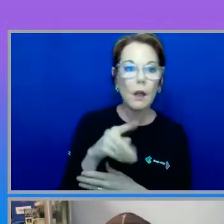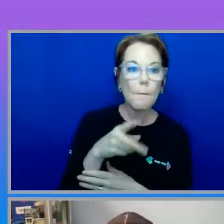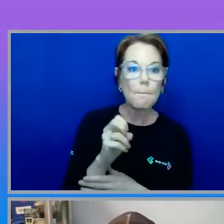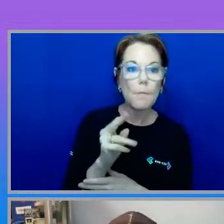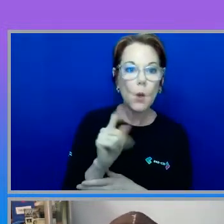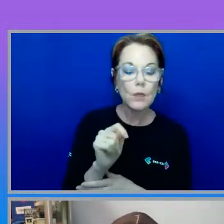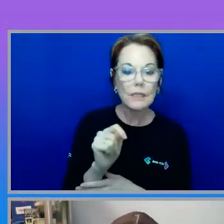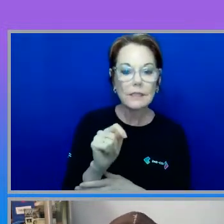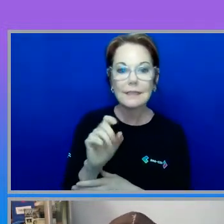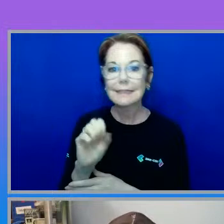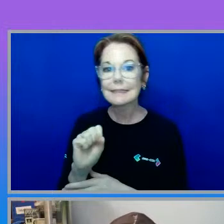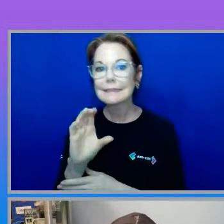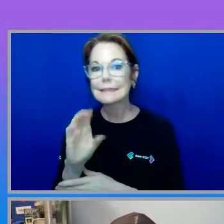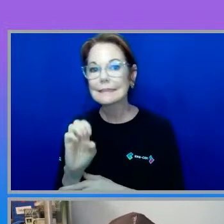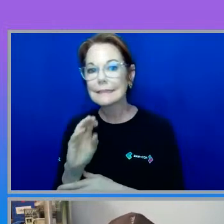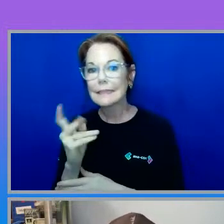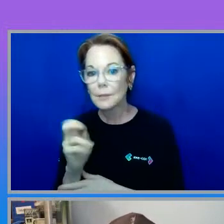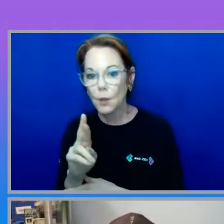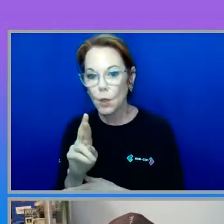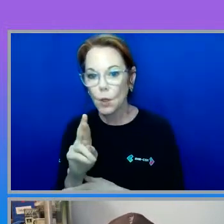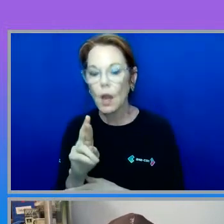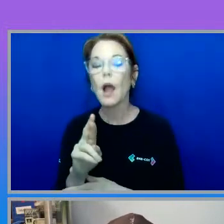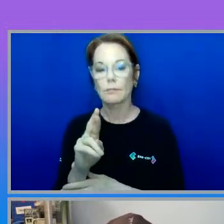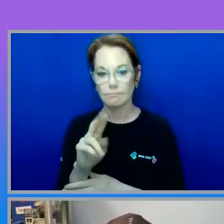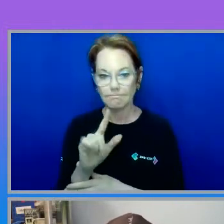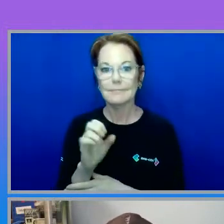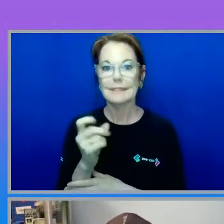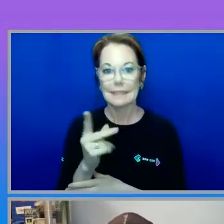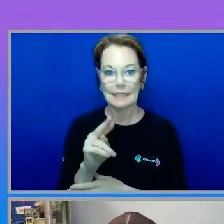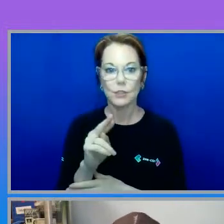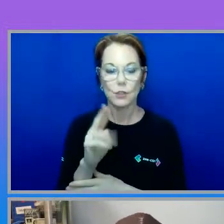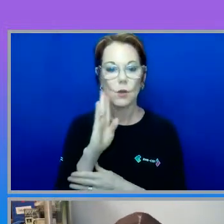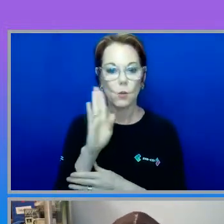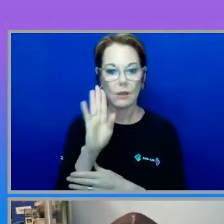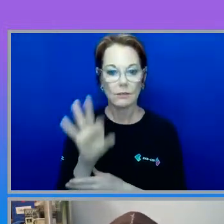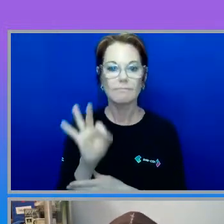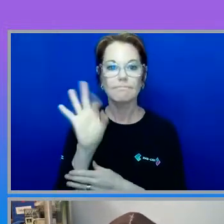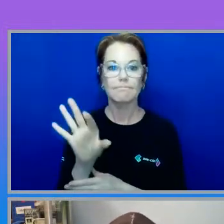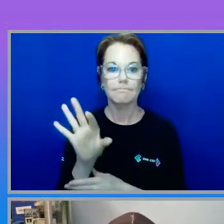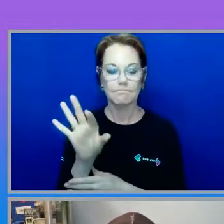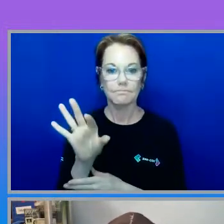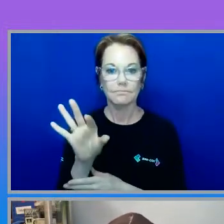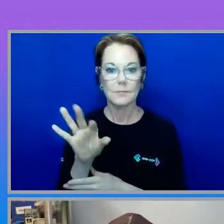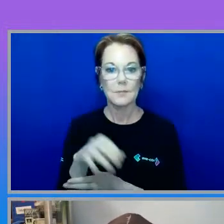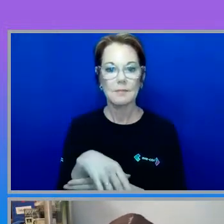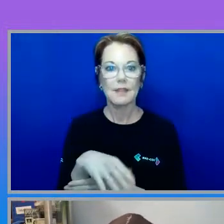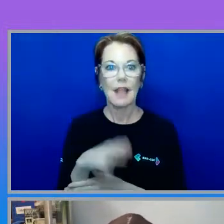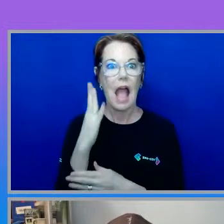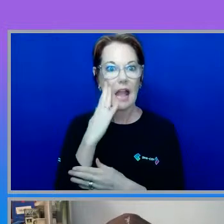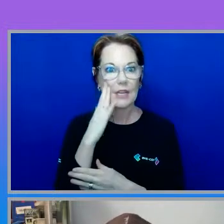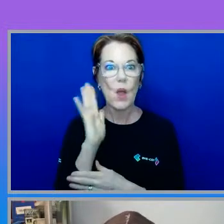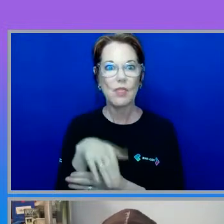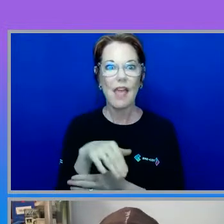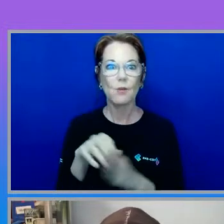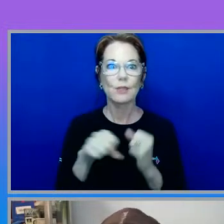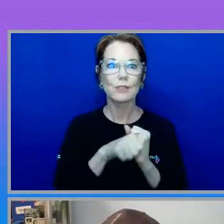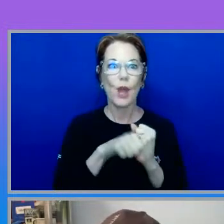figure out when to raise accessibility issues related to those custom components. Those